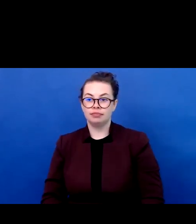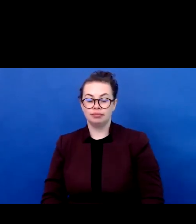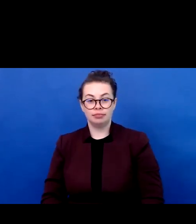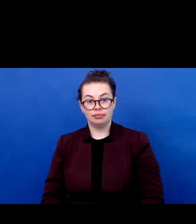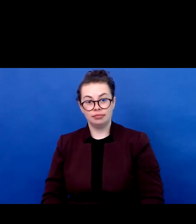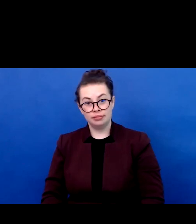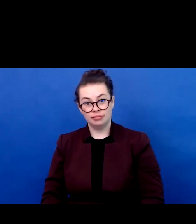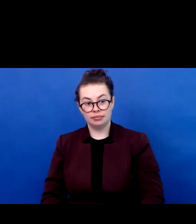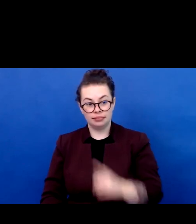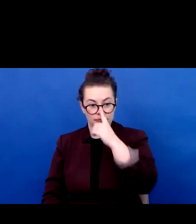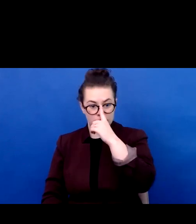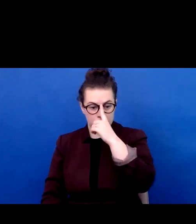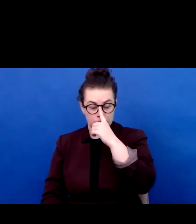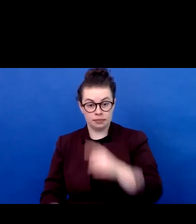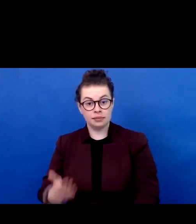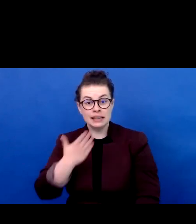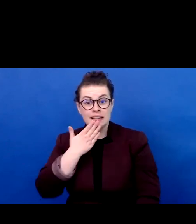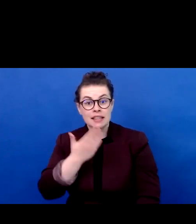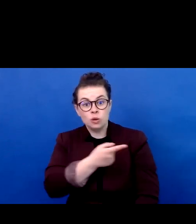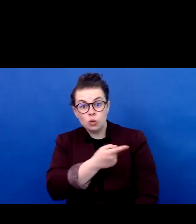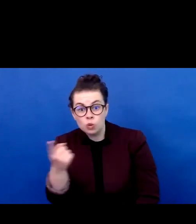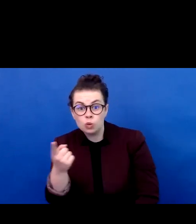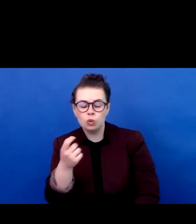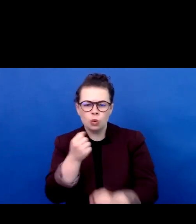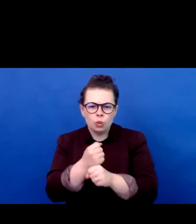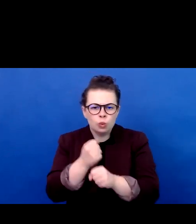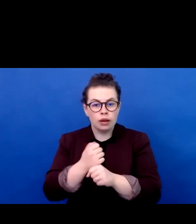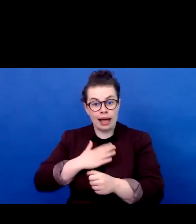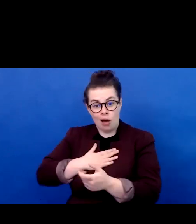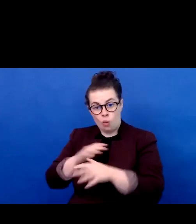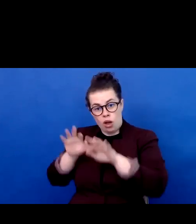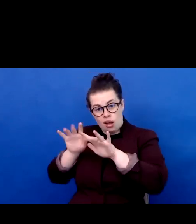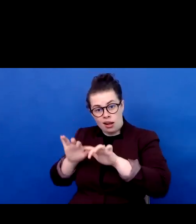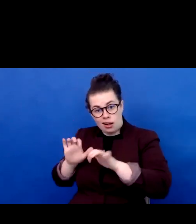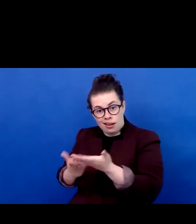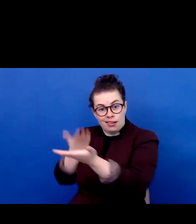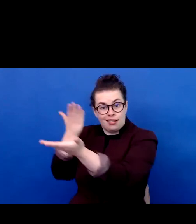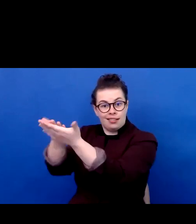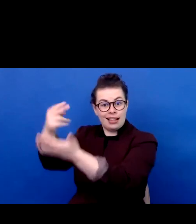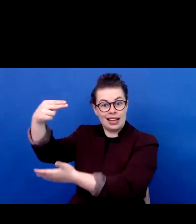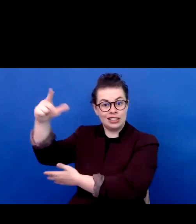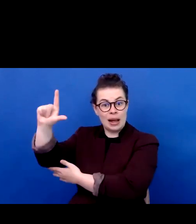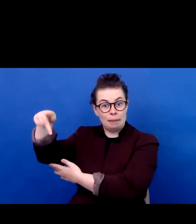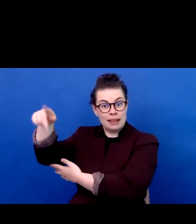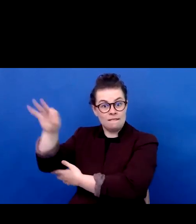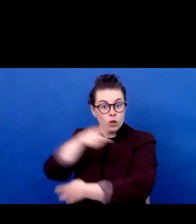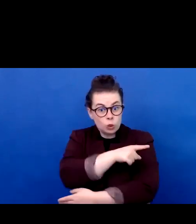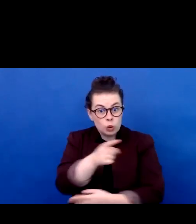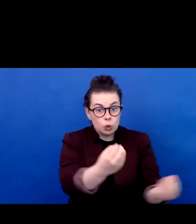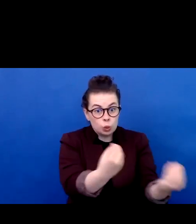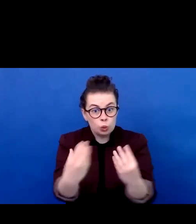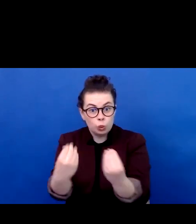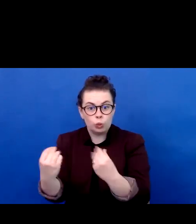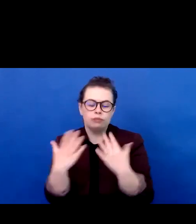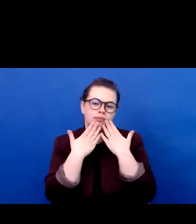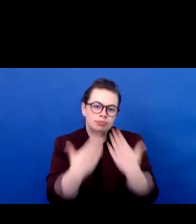had an input into the submission papers for the hlpf i would like also to thank the organizers who